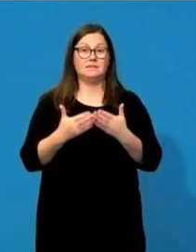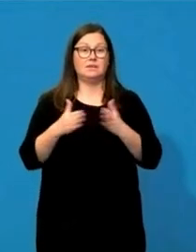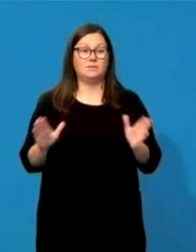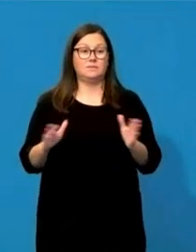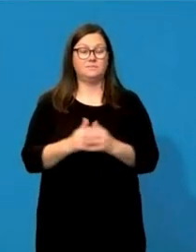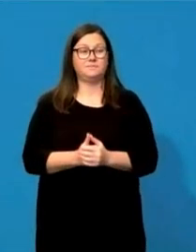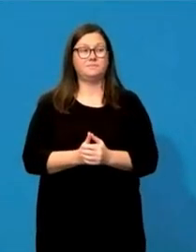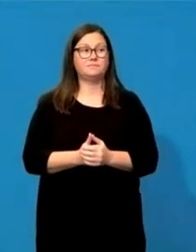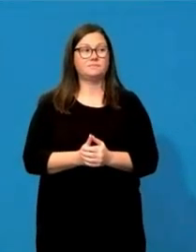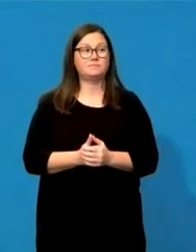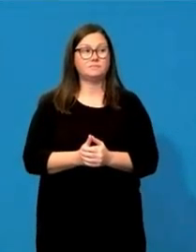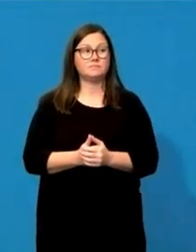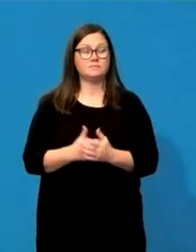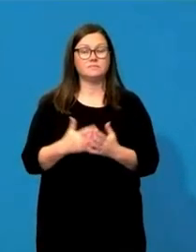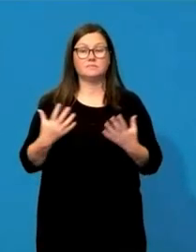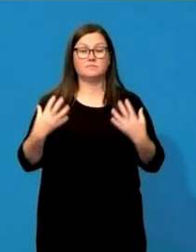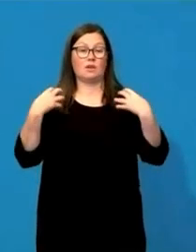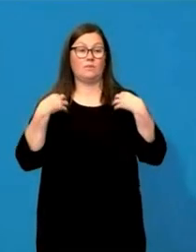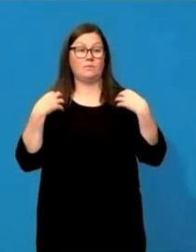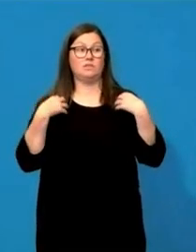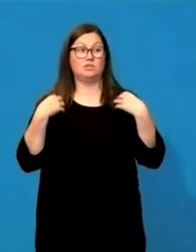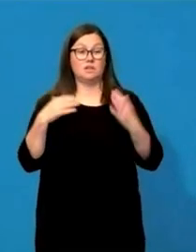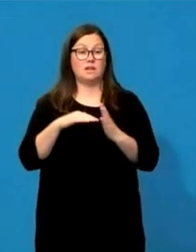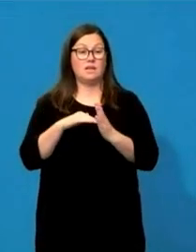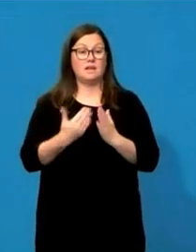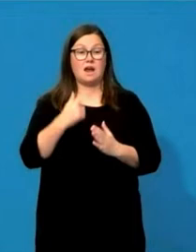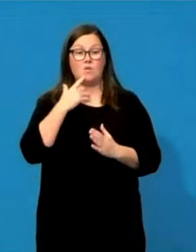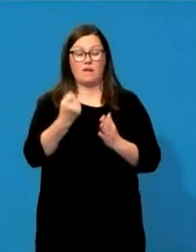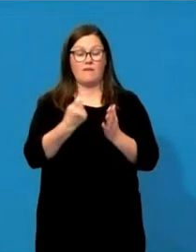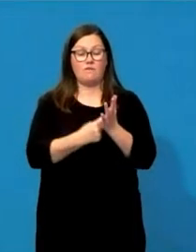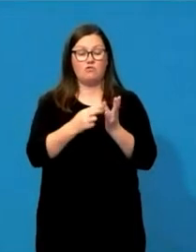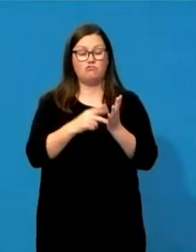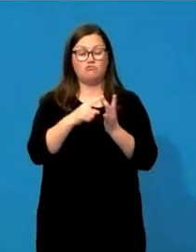Commissioners, we will now hear from Ronita Jackamarra and Topsy Jackamarra,